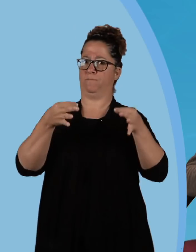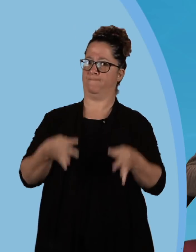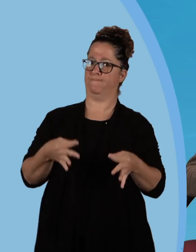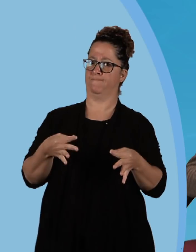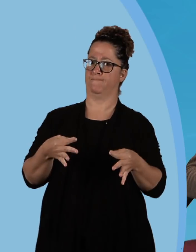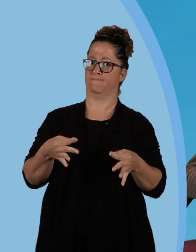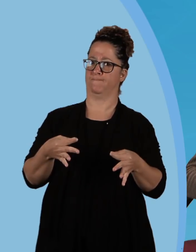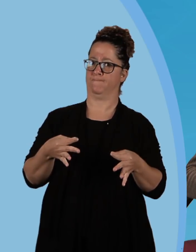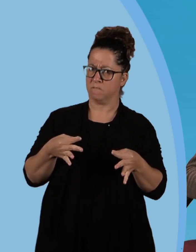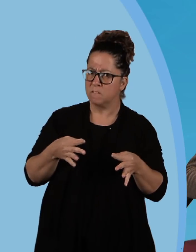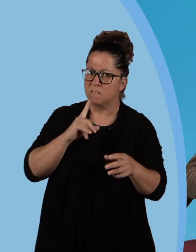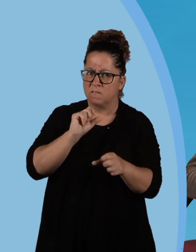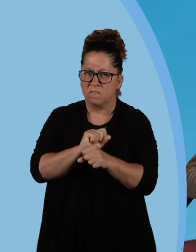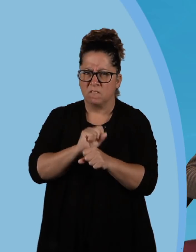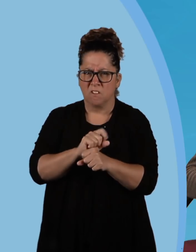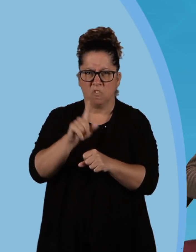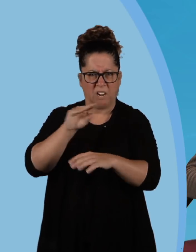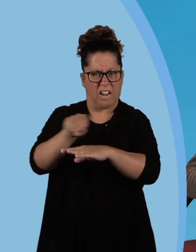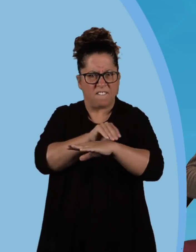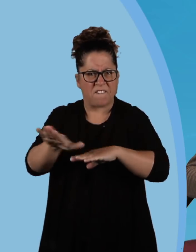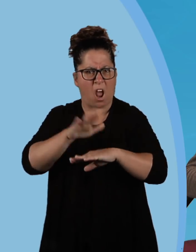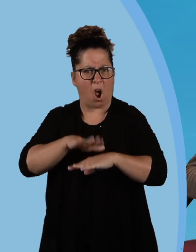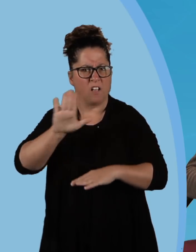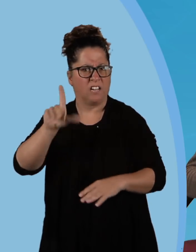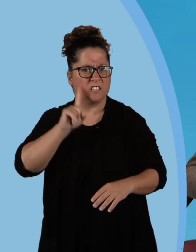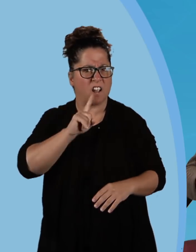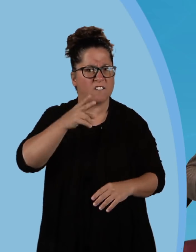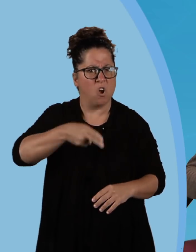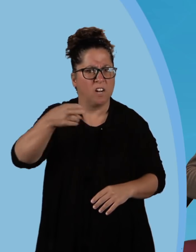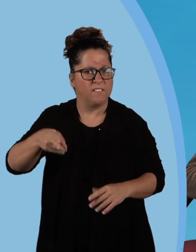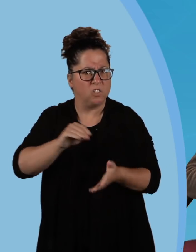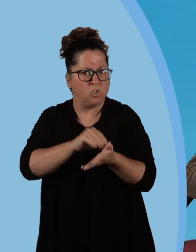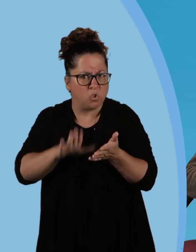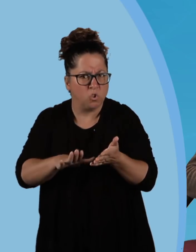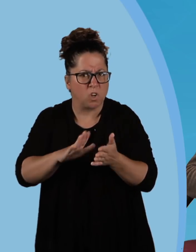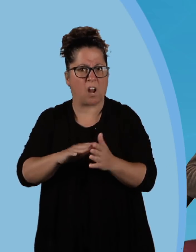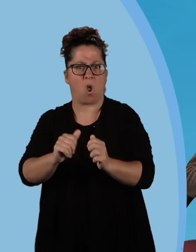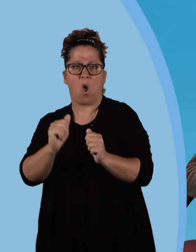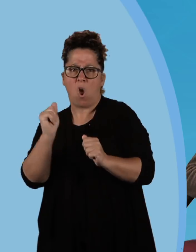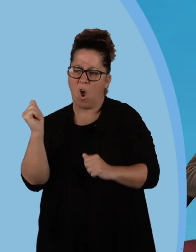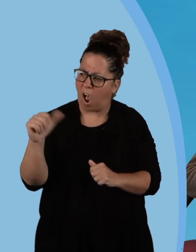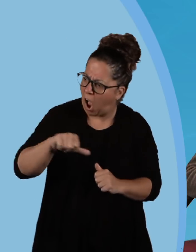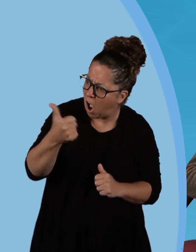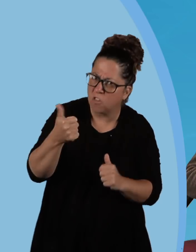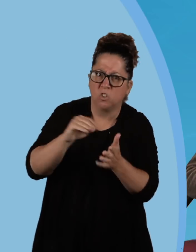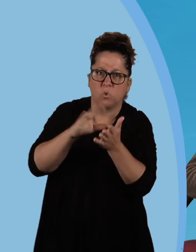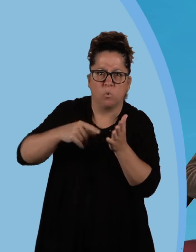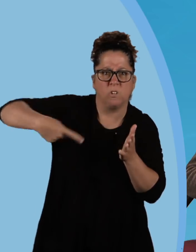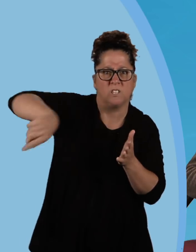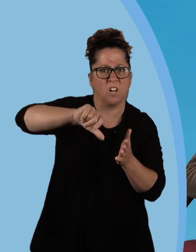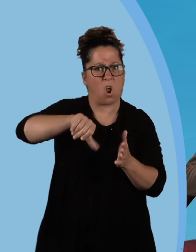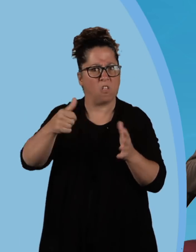made a unilateral decision that actually had a detrimental effect on the deaf or hard of hearing student